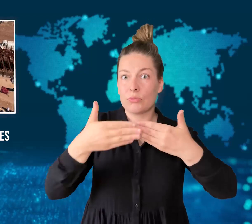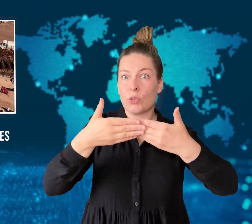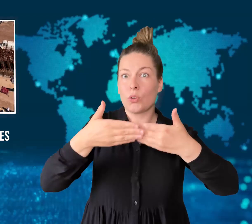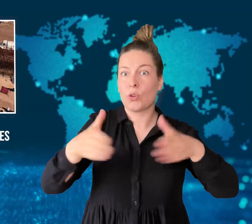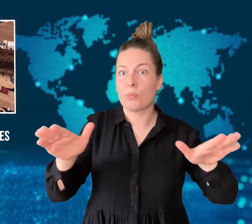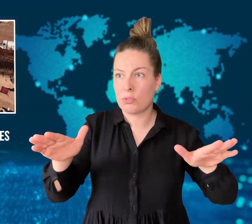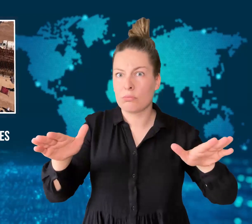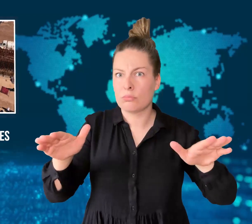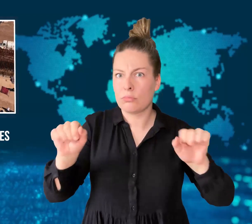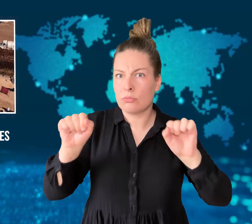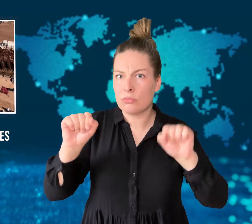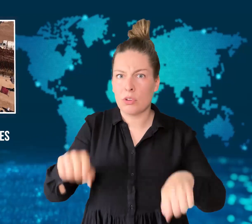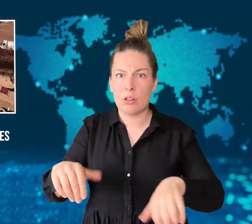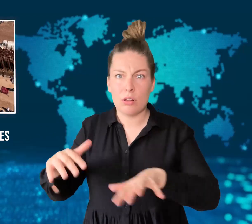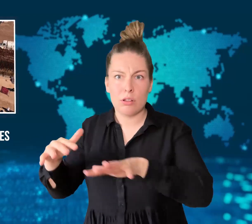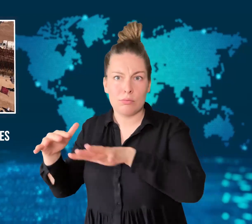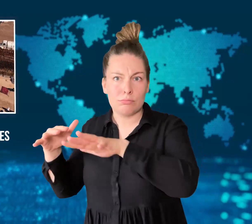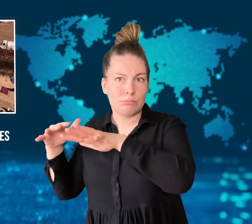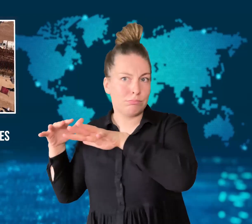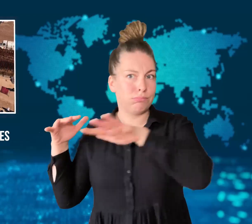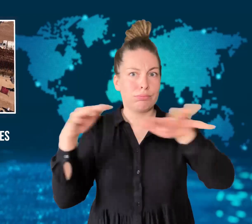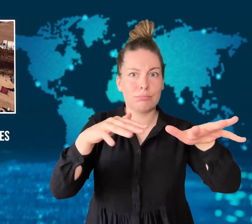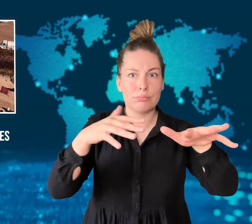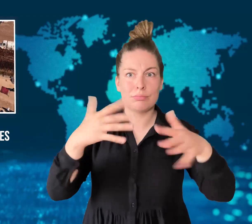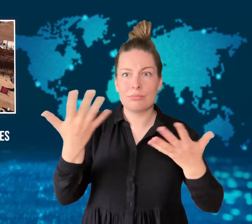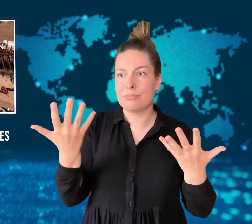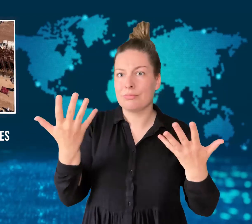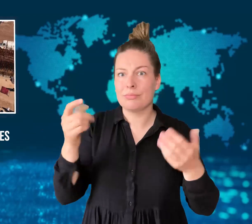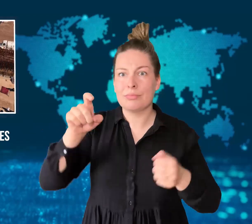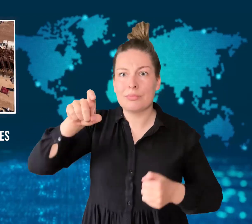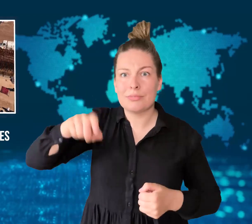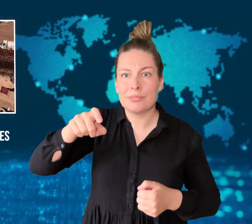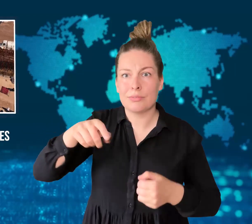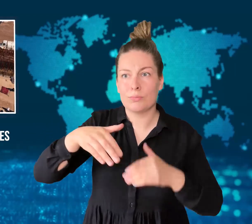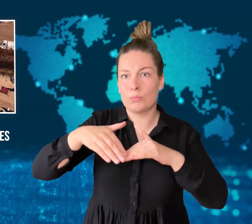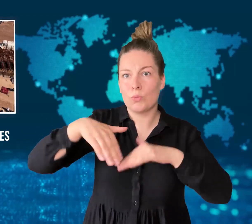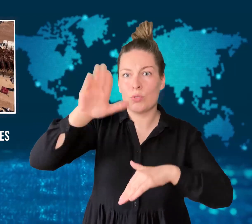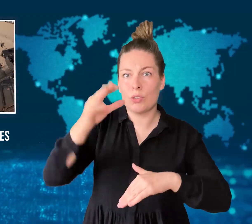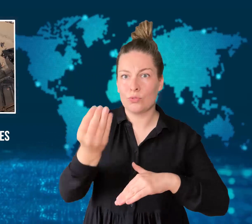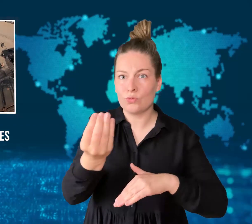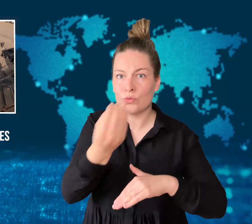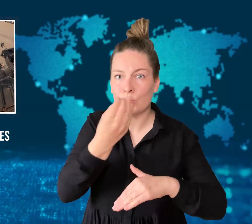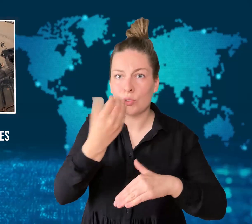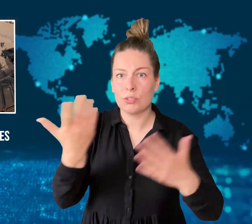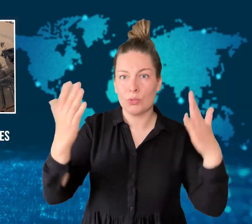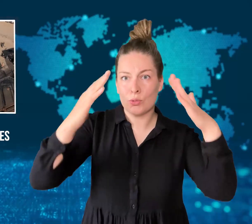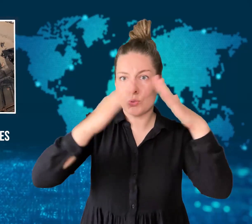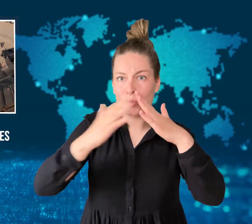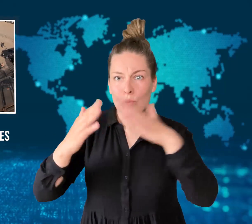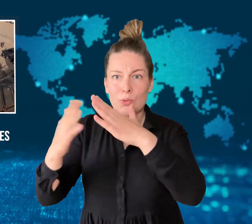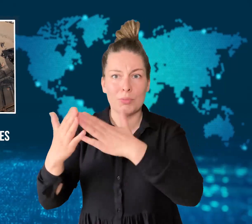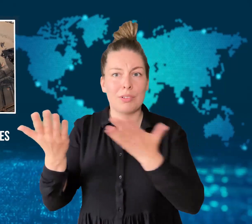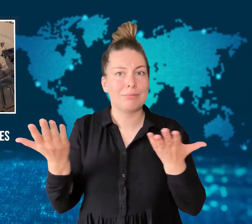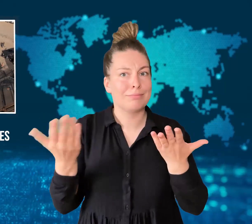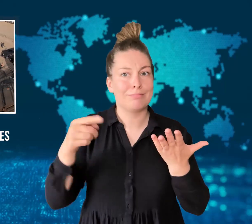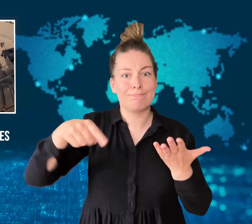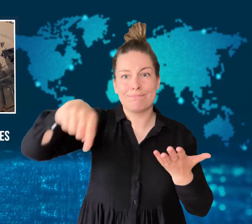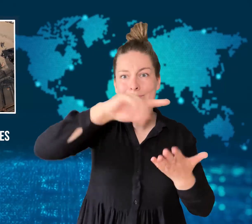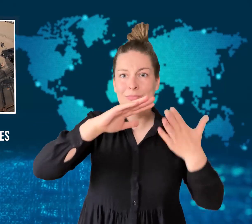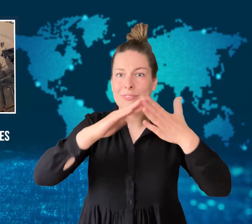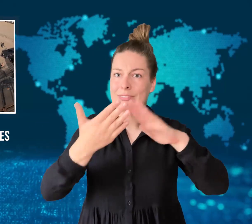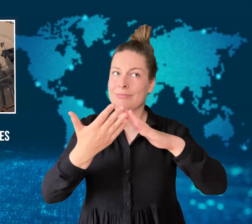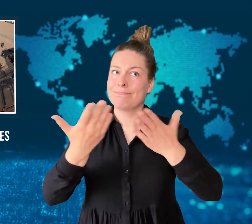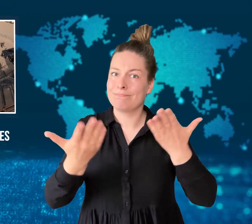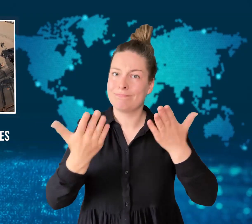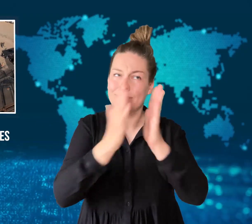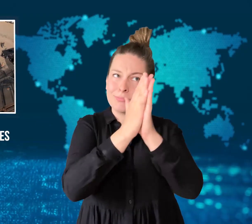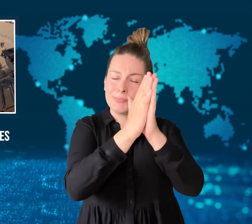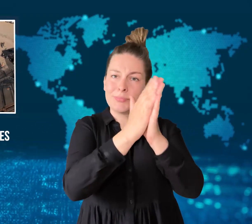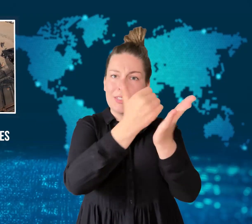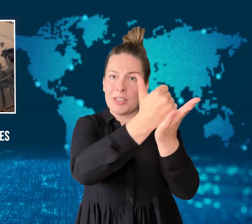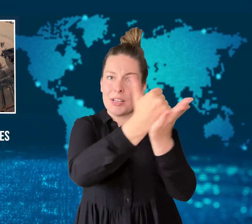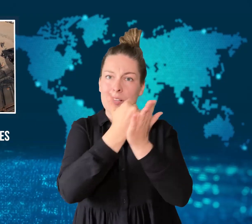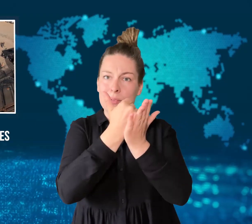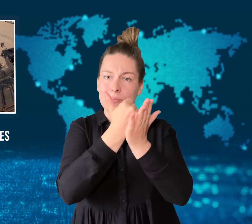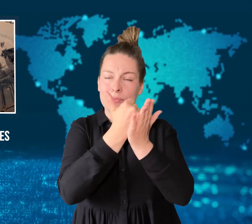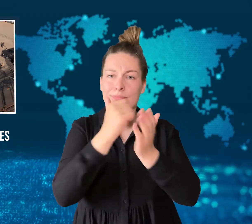with food and housing needs if border crossings increase.